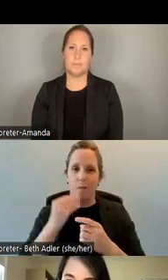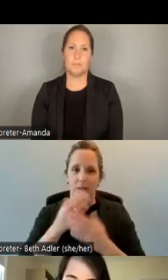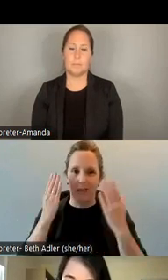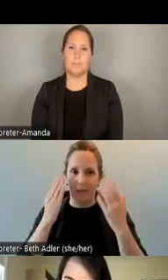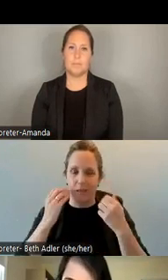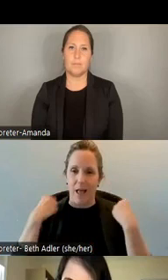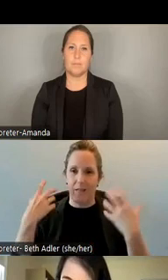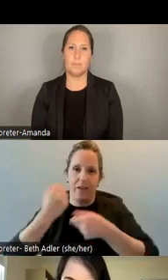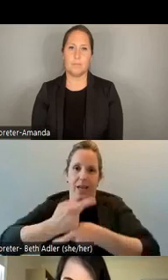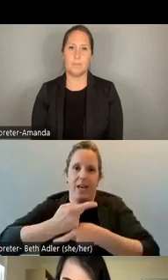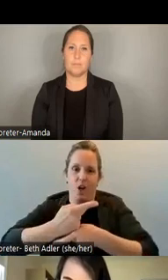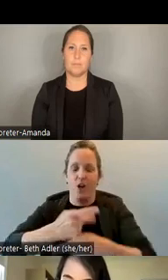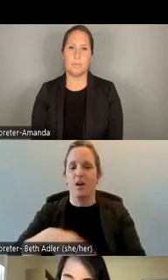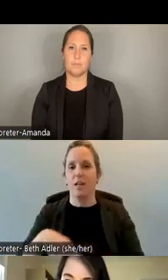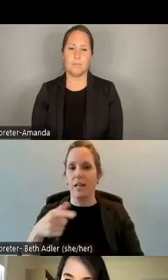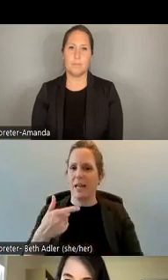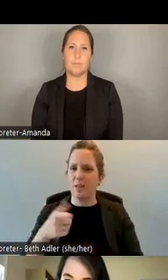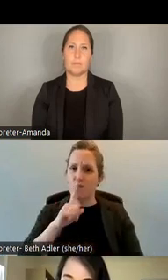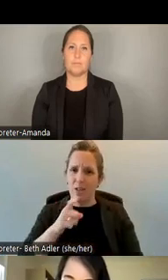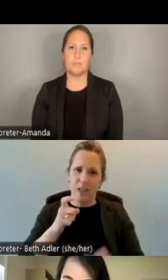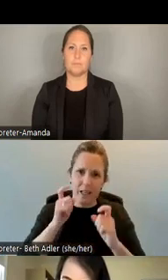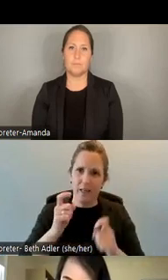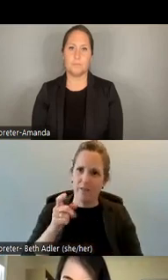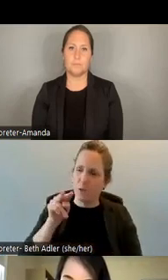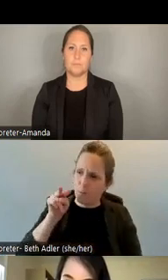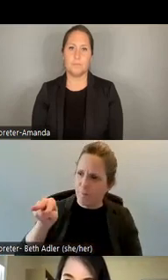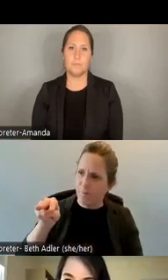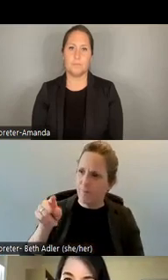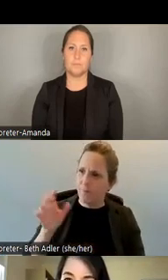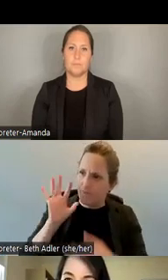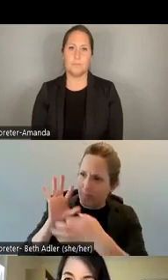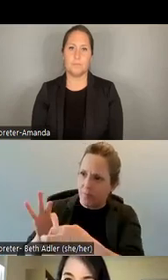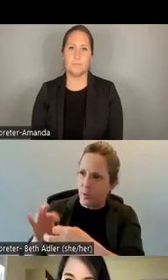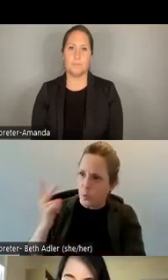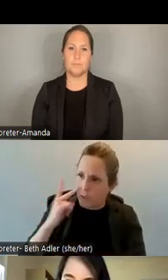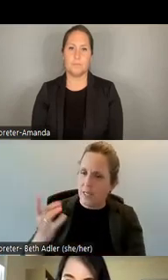the individuality in light of each human being taught me so much in this work you can see he's